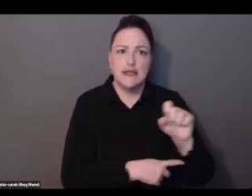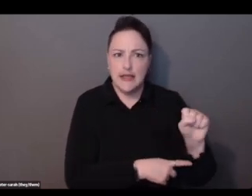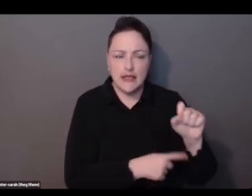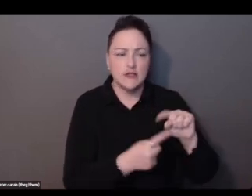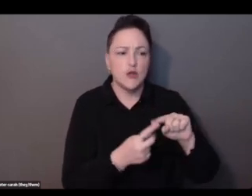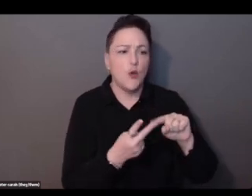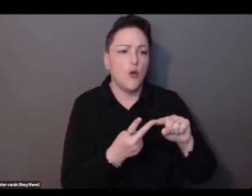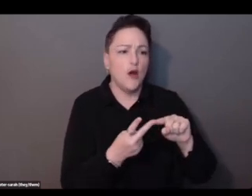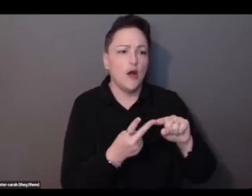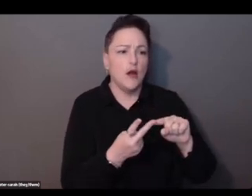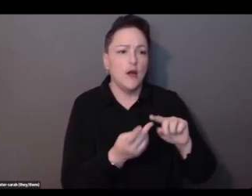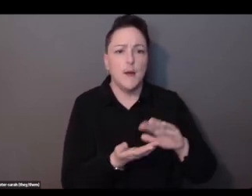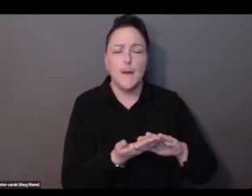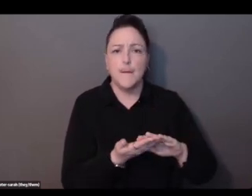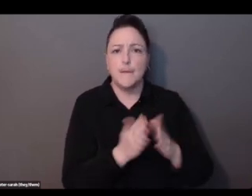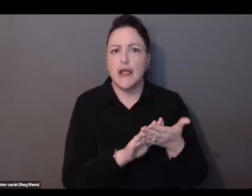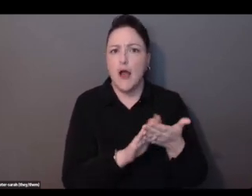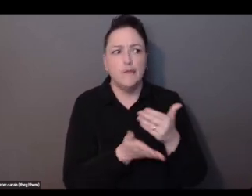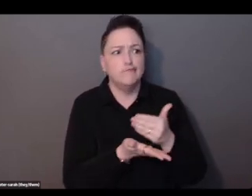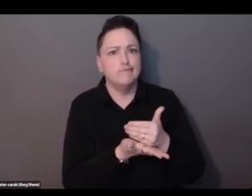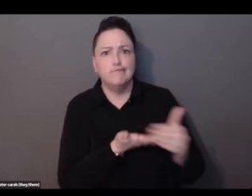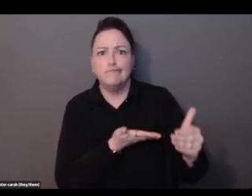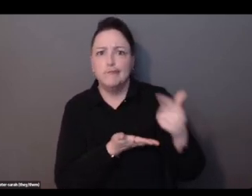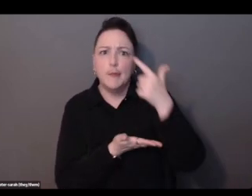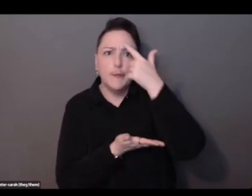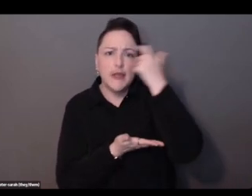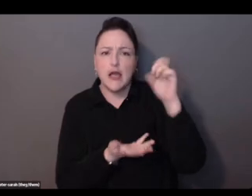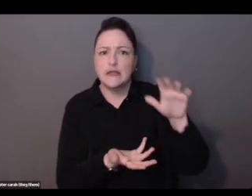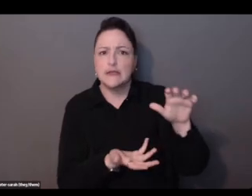although I am in agreement that this is very important right